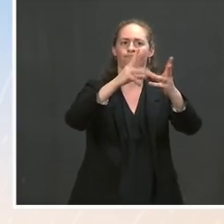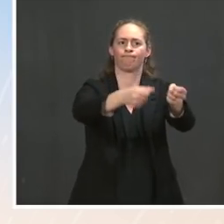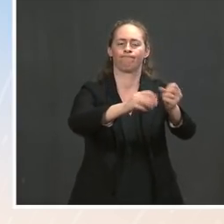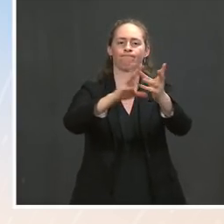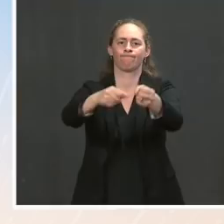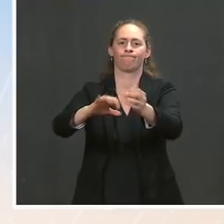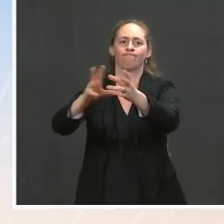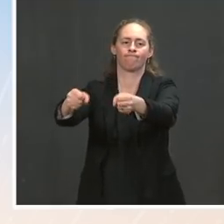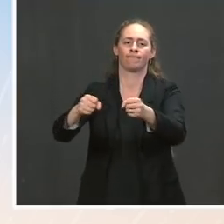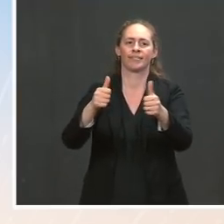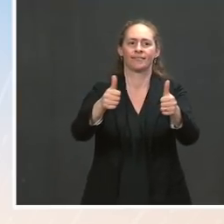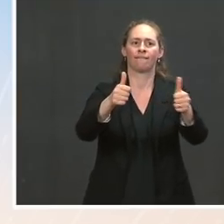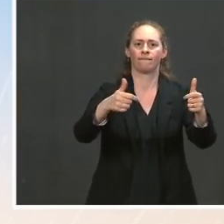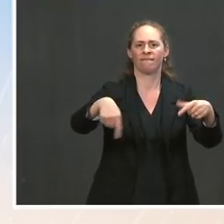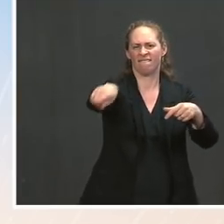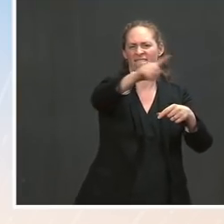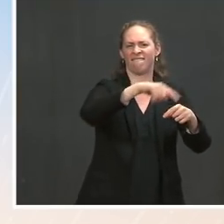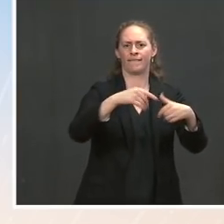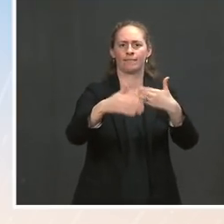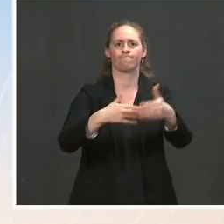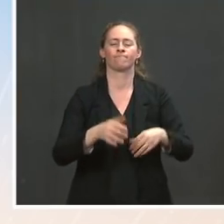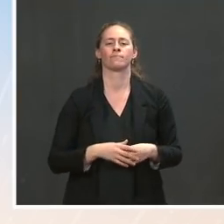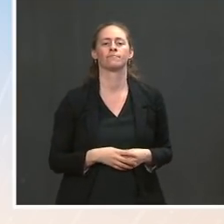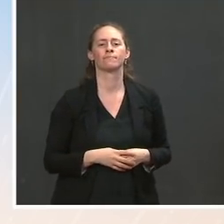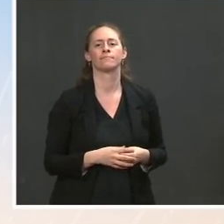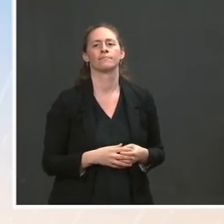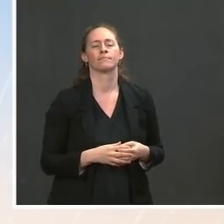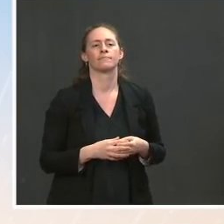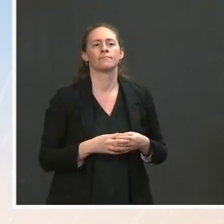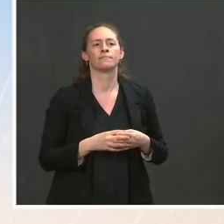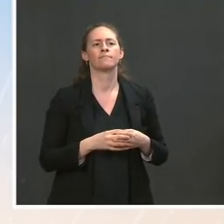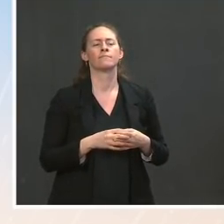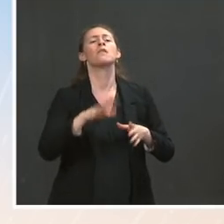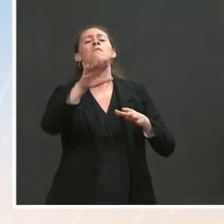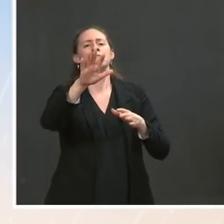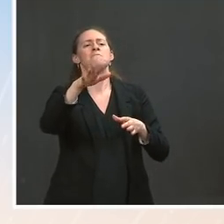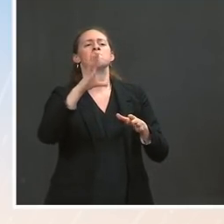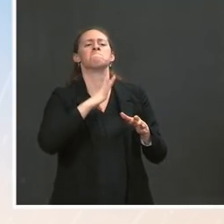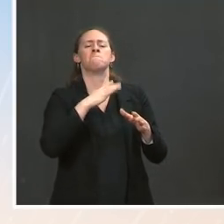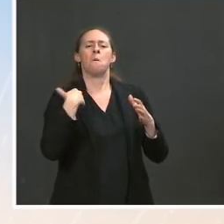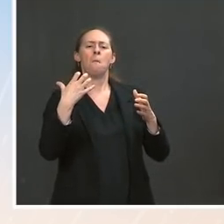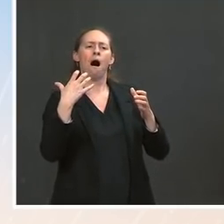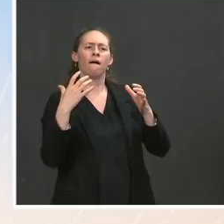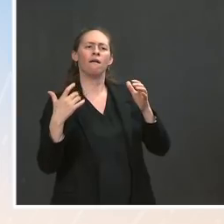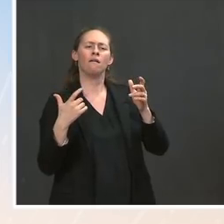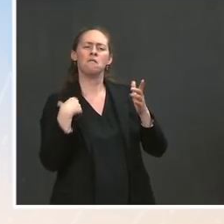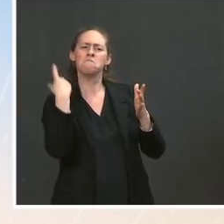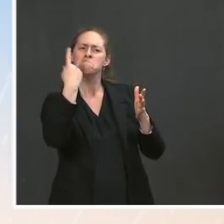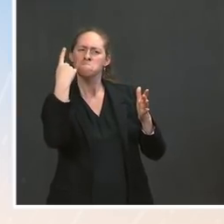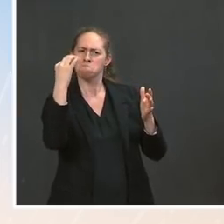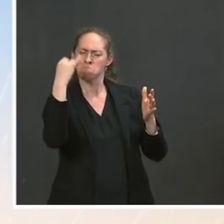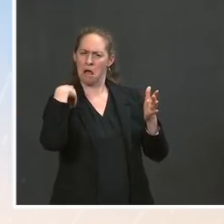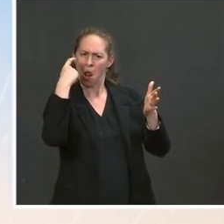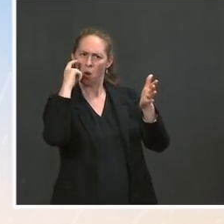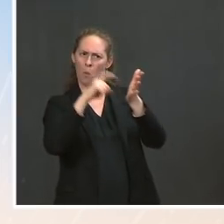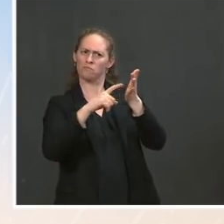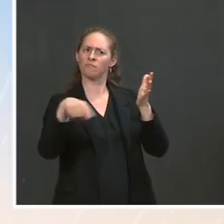that it does not want to require players, coaches, staff members to get the COVID vaccine, but they want to play practice, et cetera.